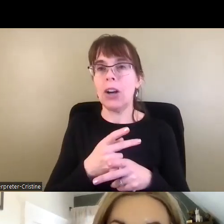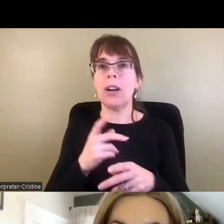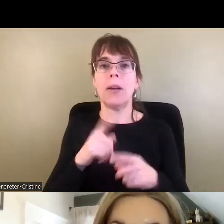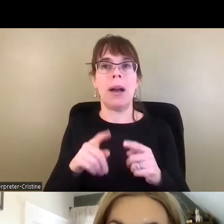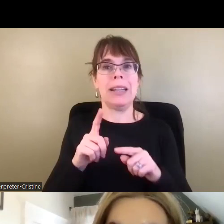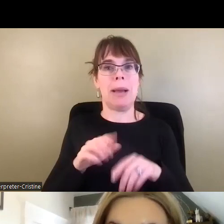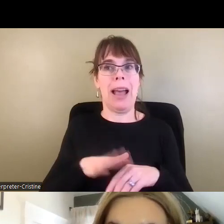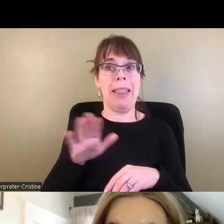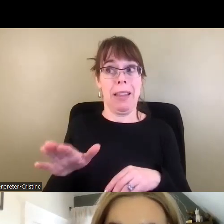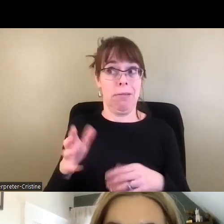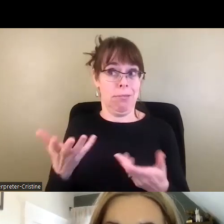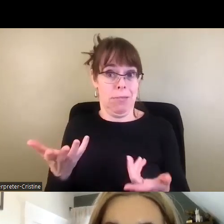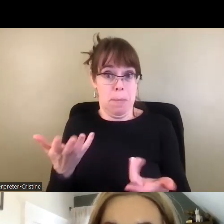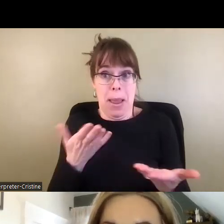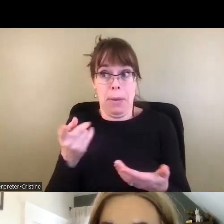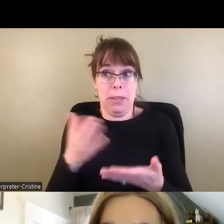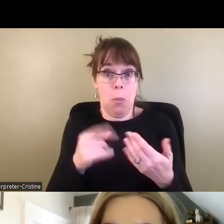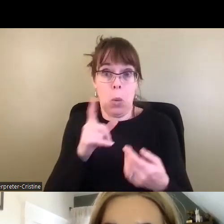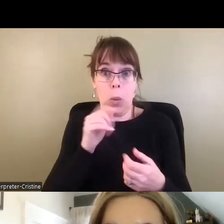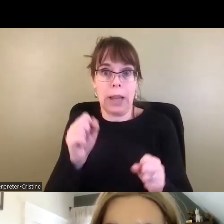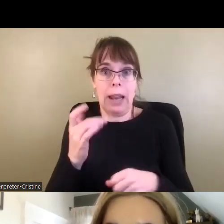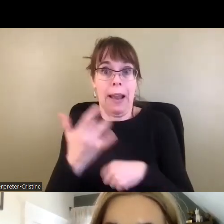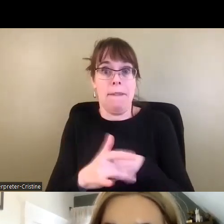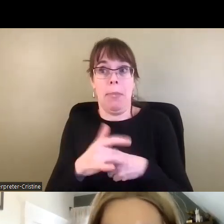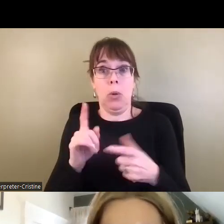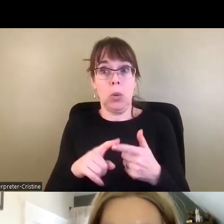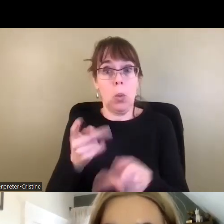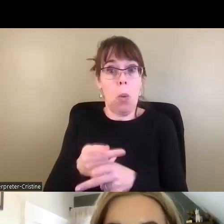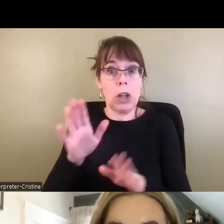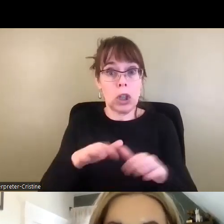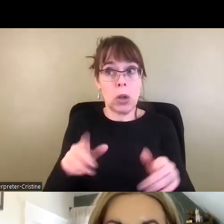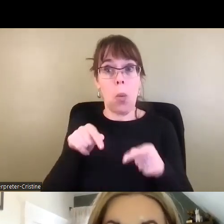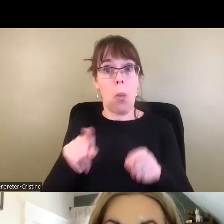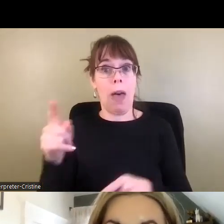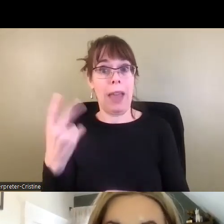provider being available to take on their children when they travel here for care.